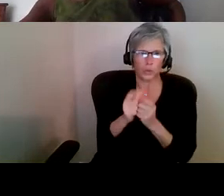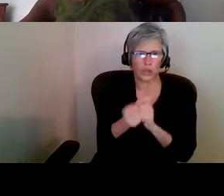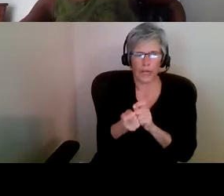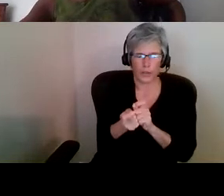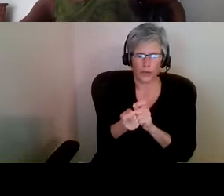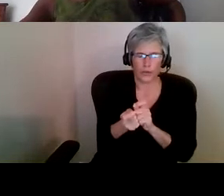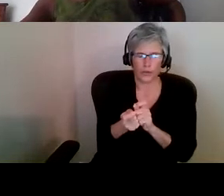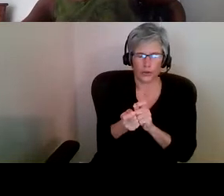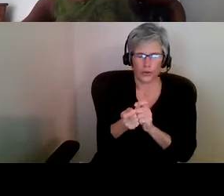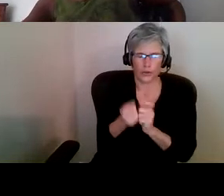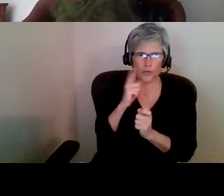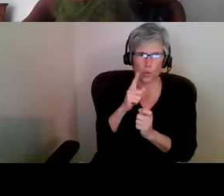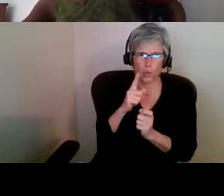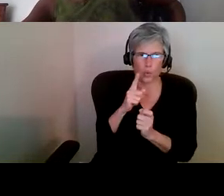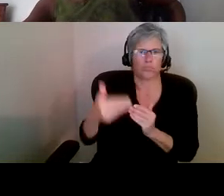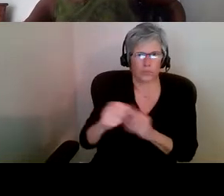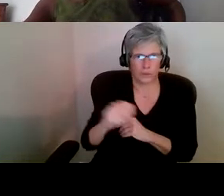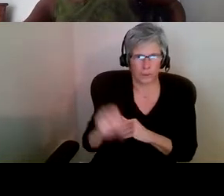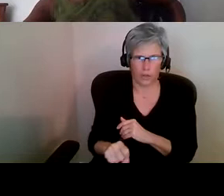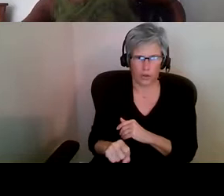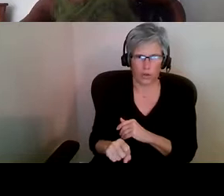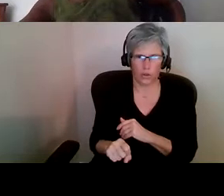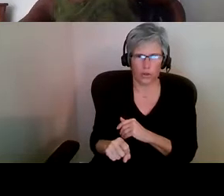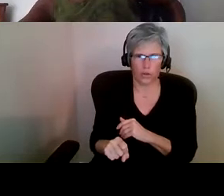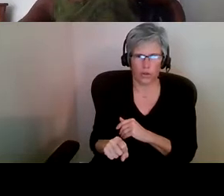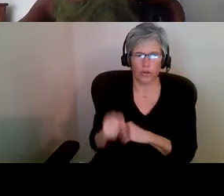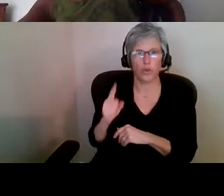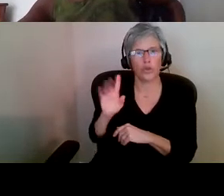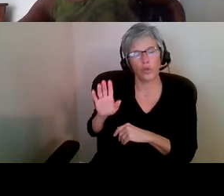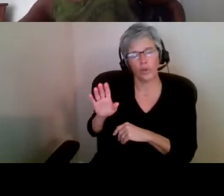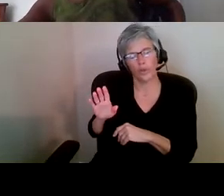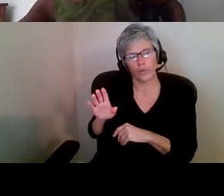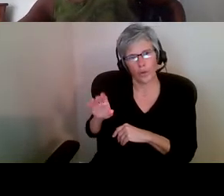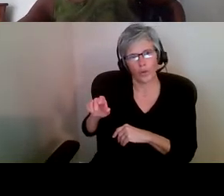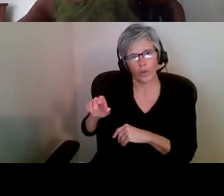the future semester and their co-students, their fellow students are going to reap the benefit